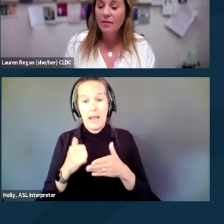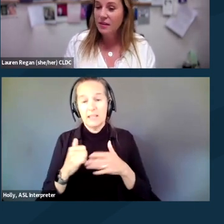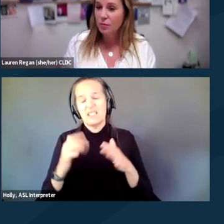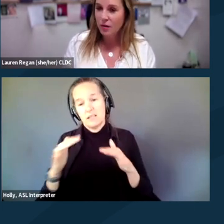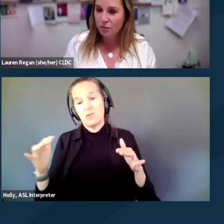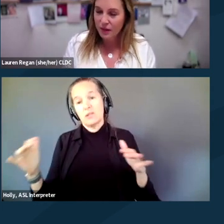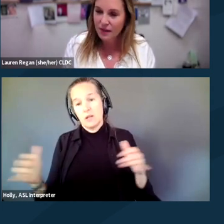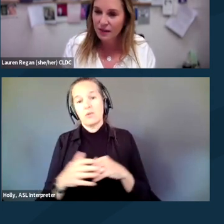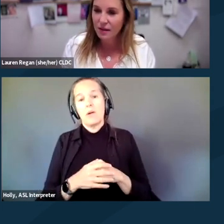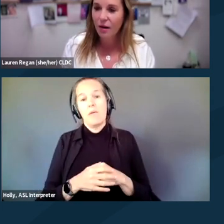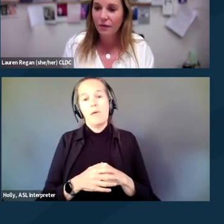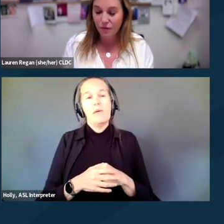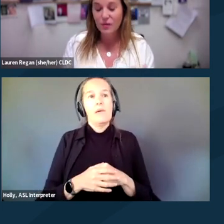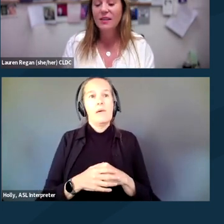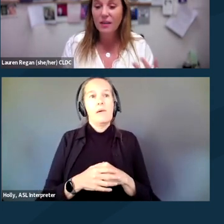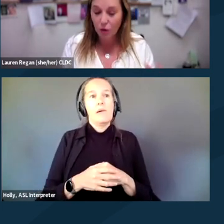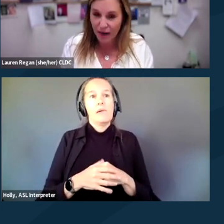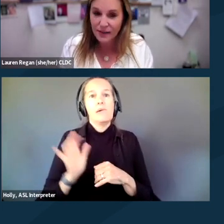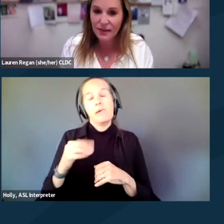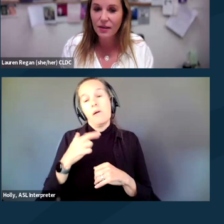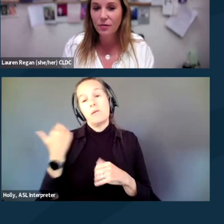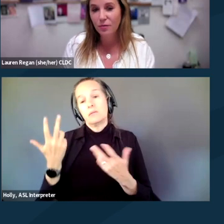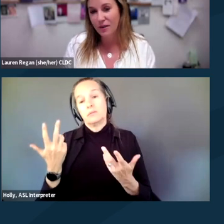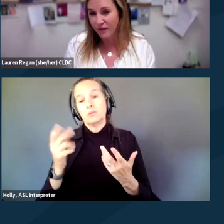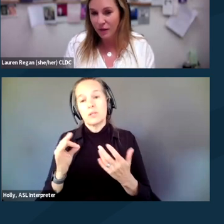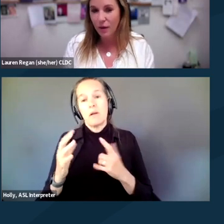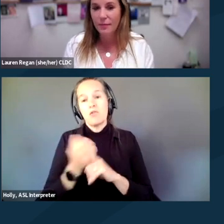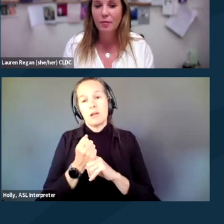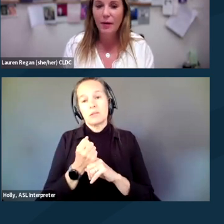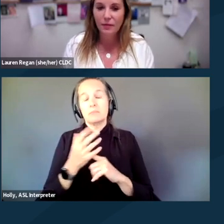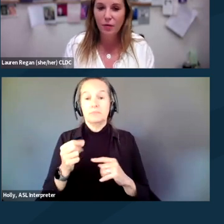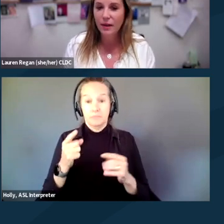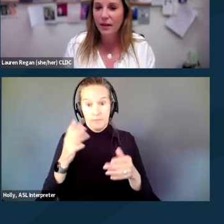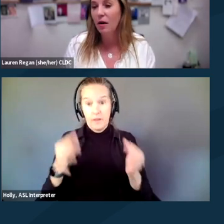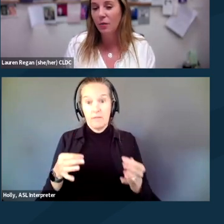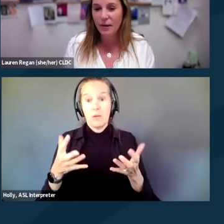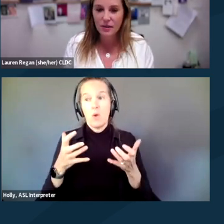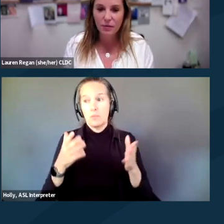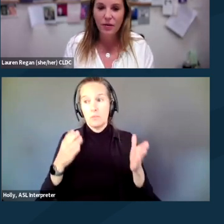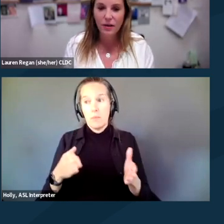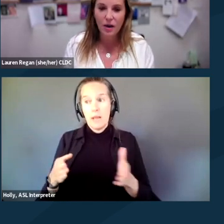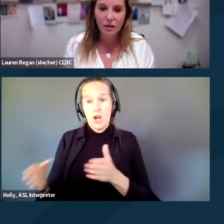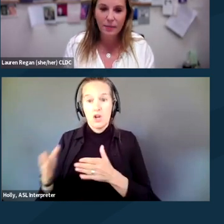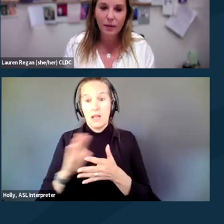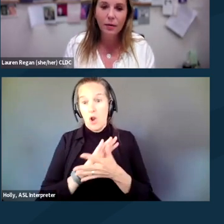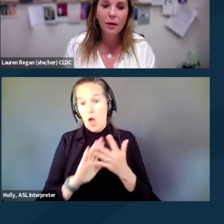This is one of the risks of risking arrest and you definitely wanna be prepared for it in all the ways that we've already talked about.